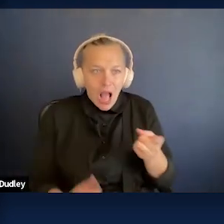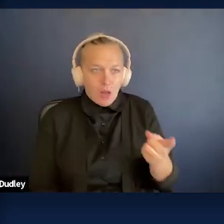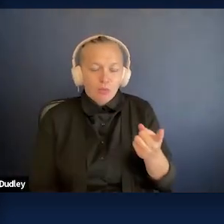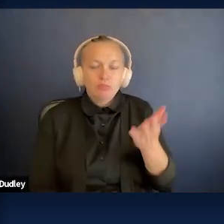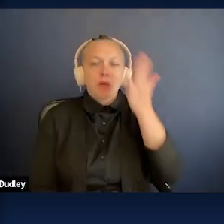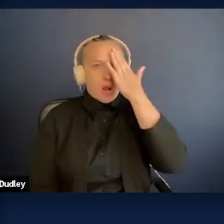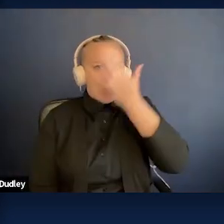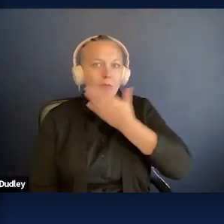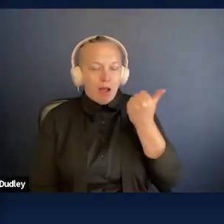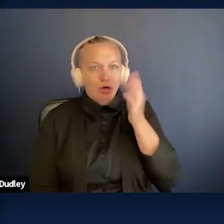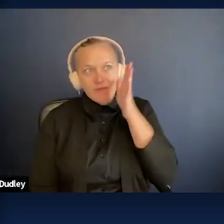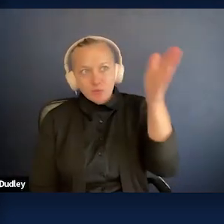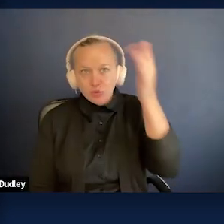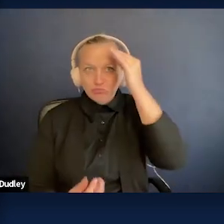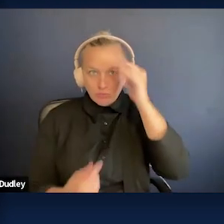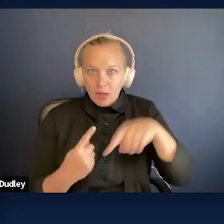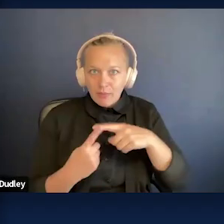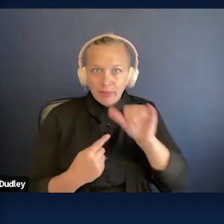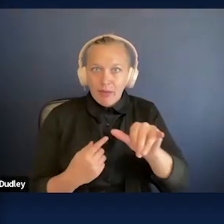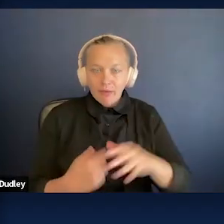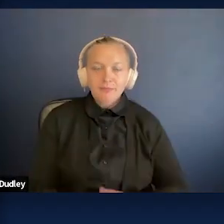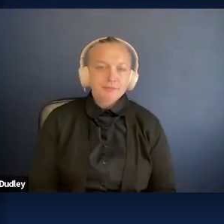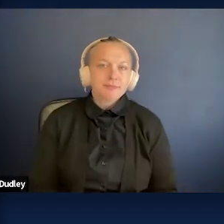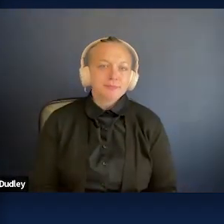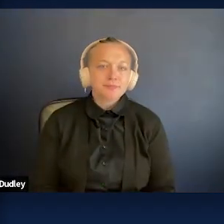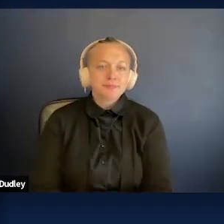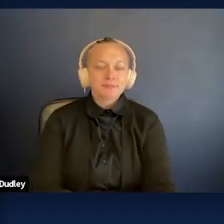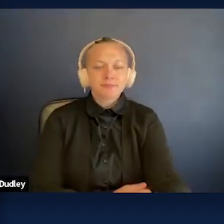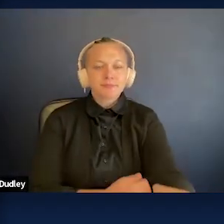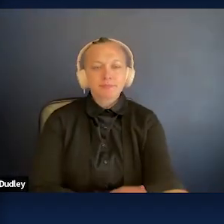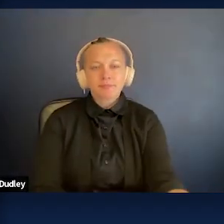We'll be thinking about that going forward.